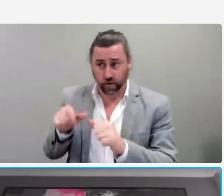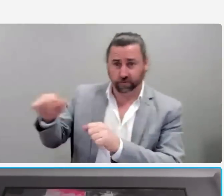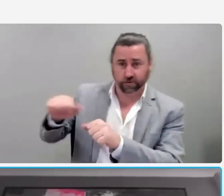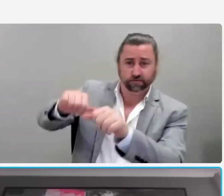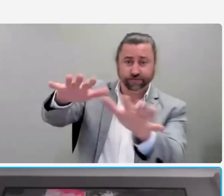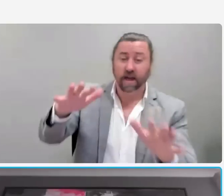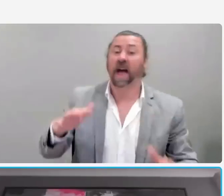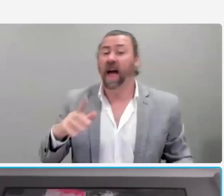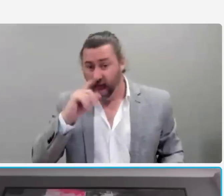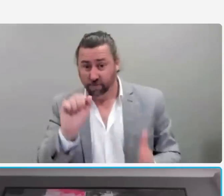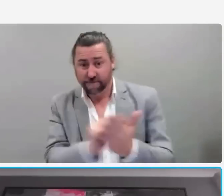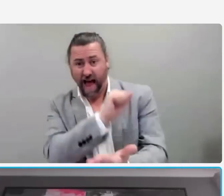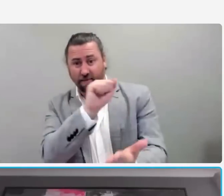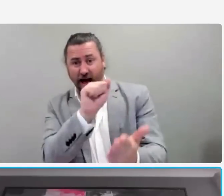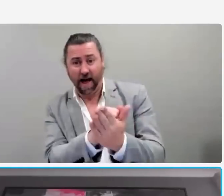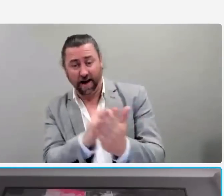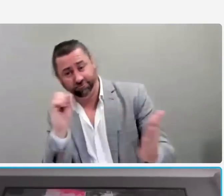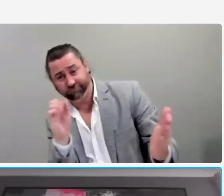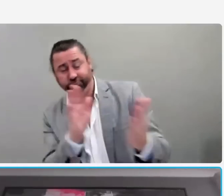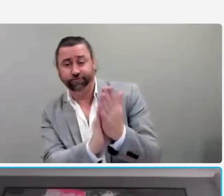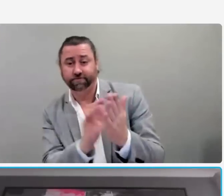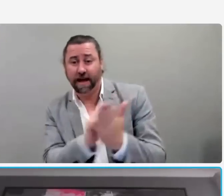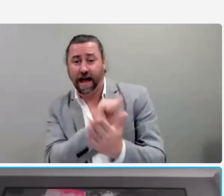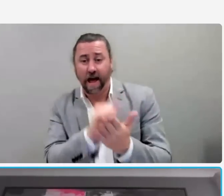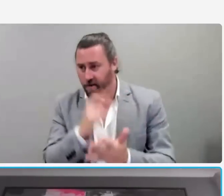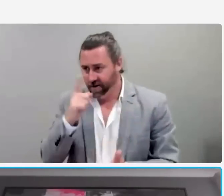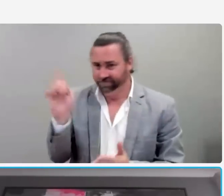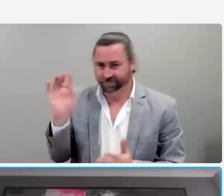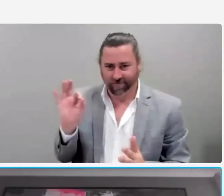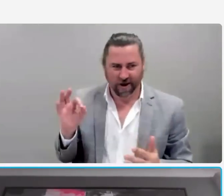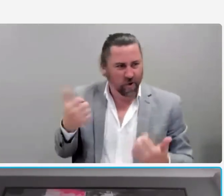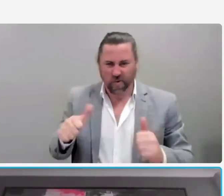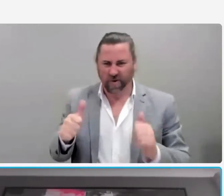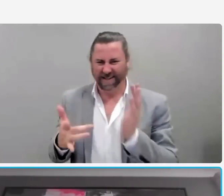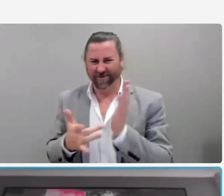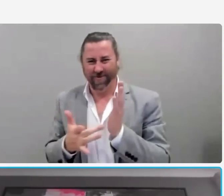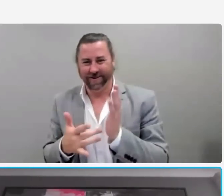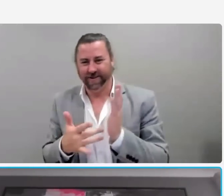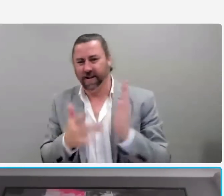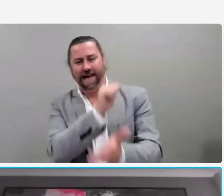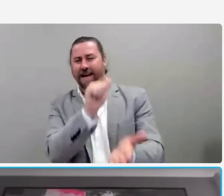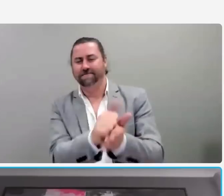advertising to get to those people who aren't digital and also a physical presence at aged care